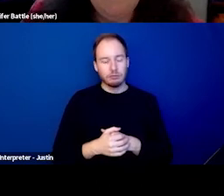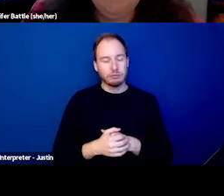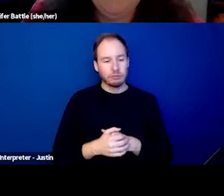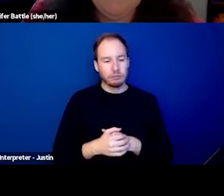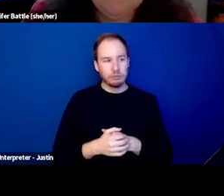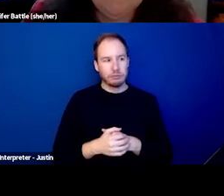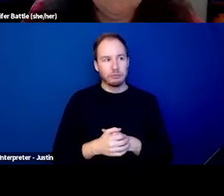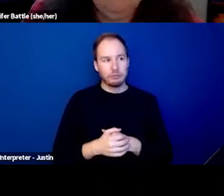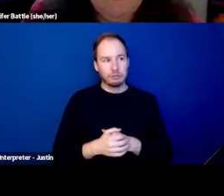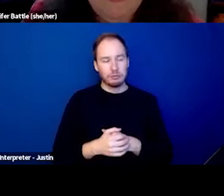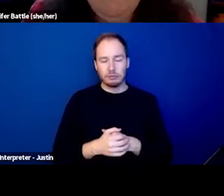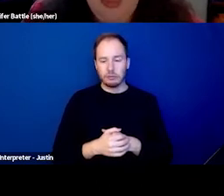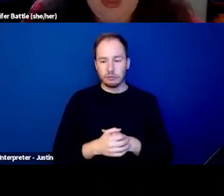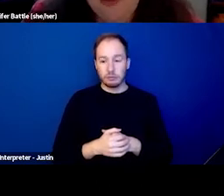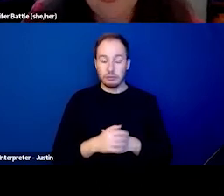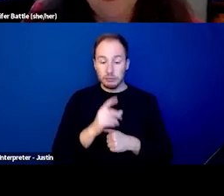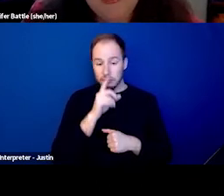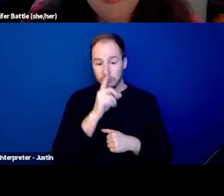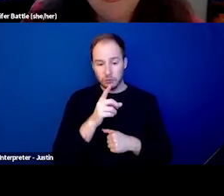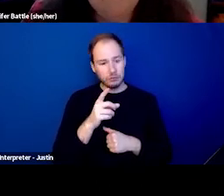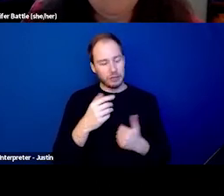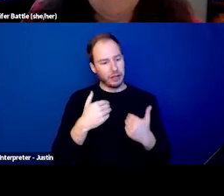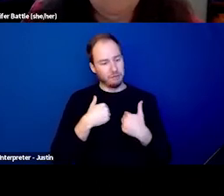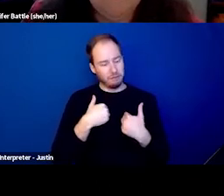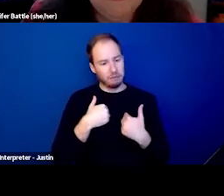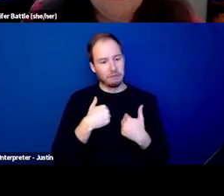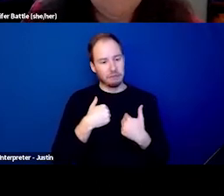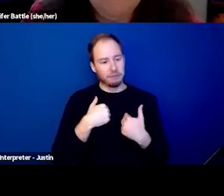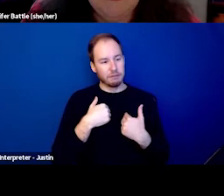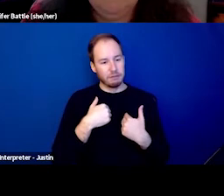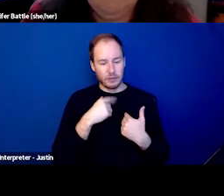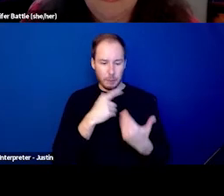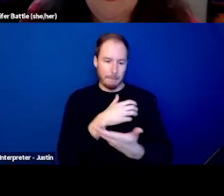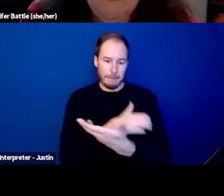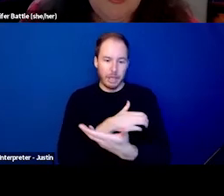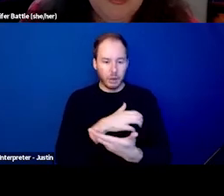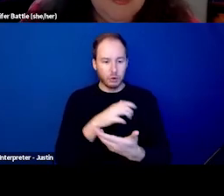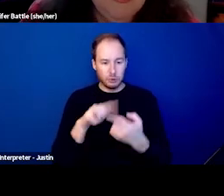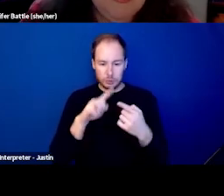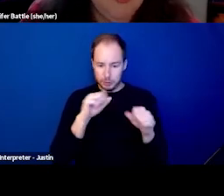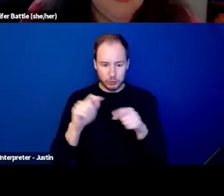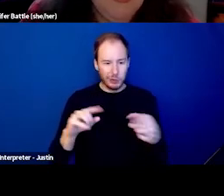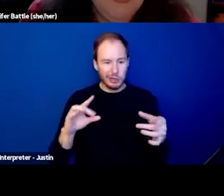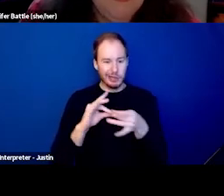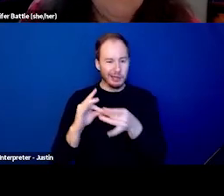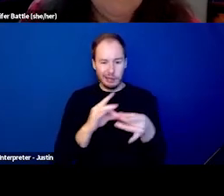And there's really power in that ability to connect with people who are doing this work.